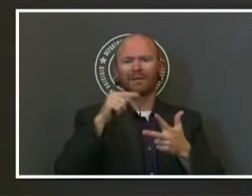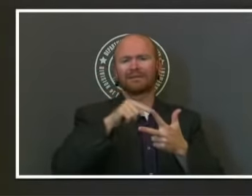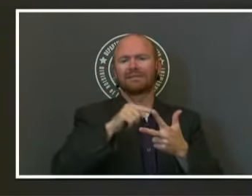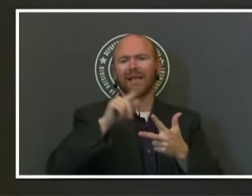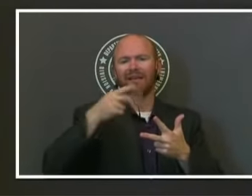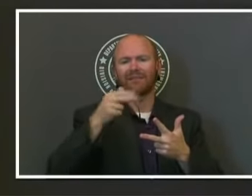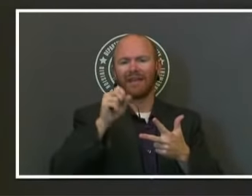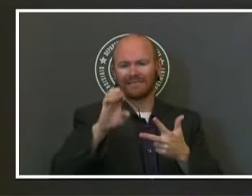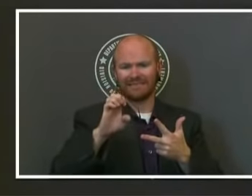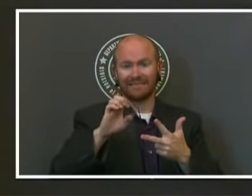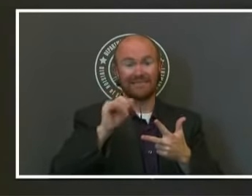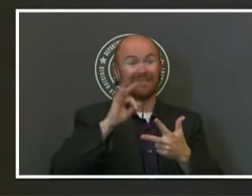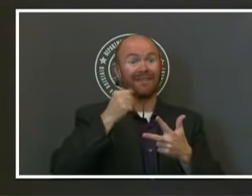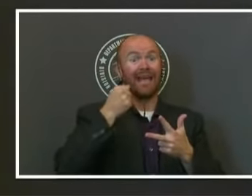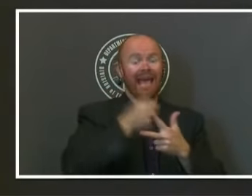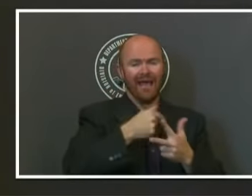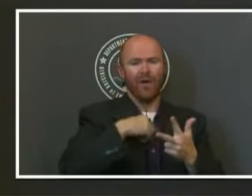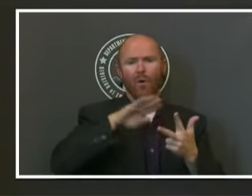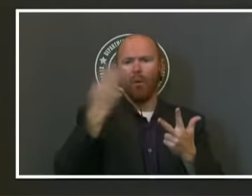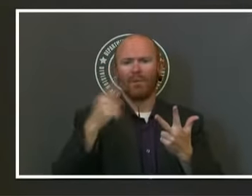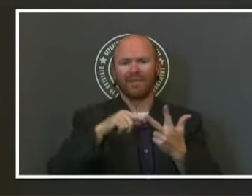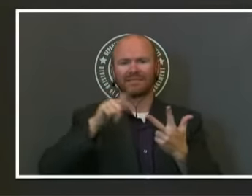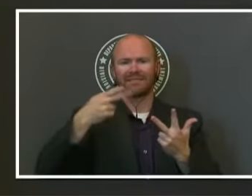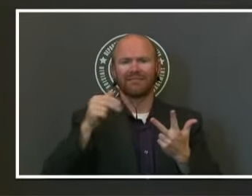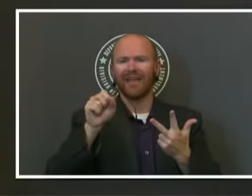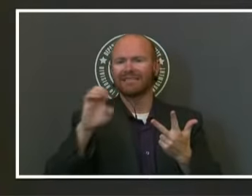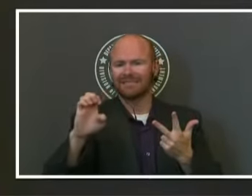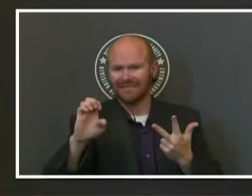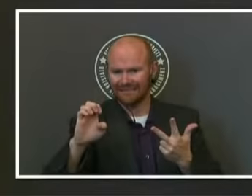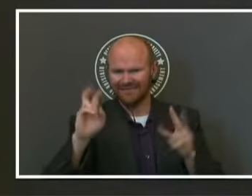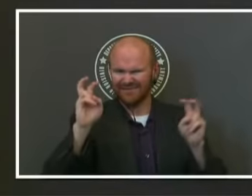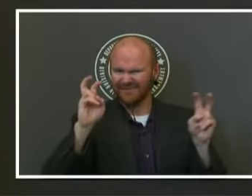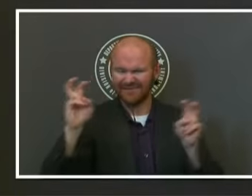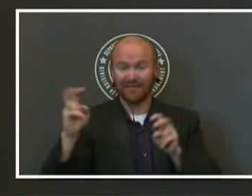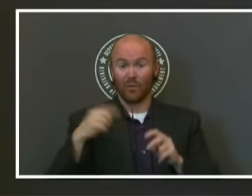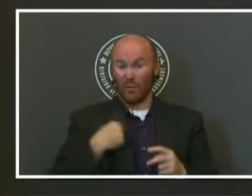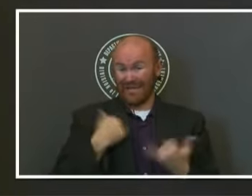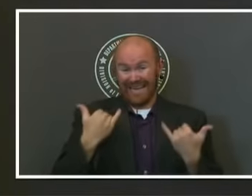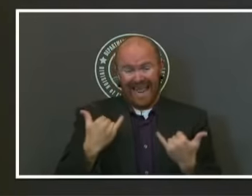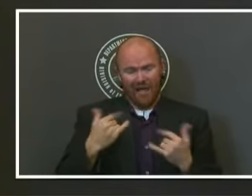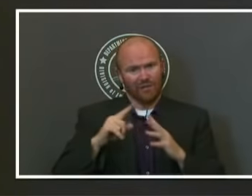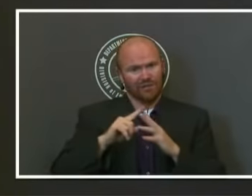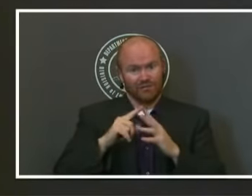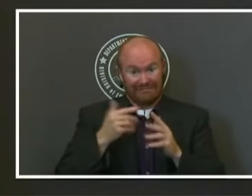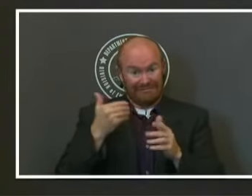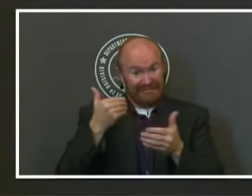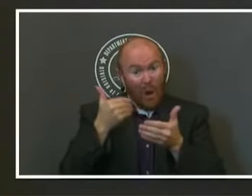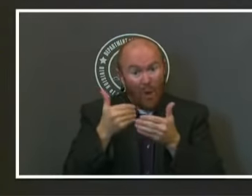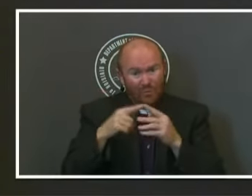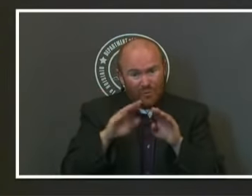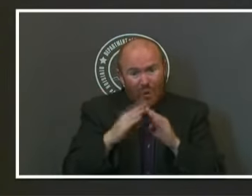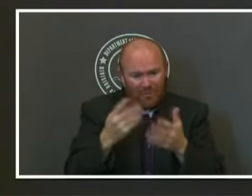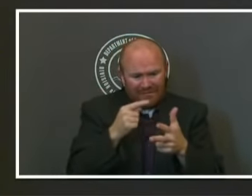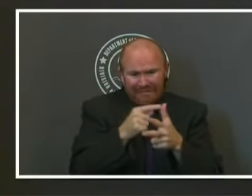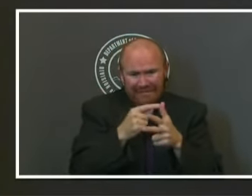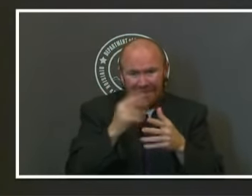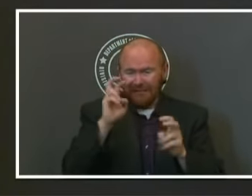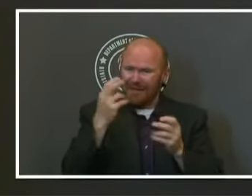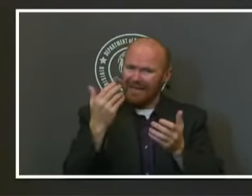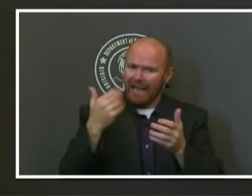nineteen we are scratching the surface of have really